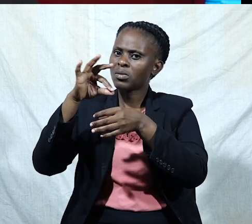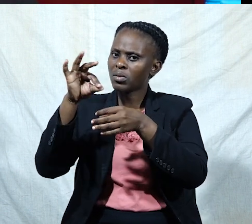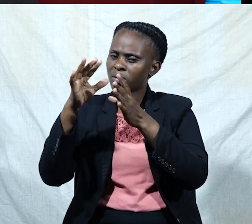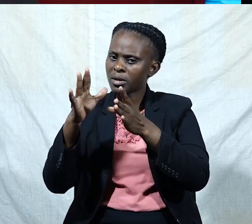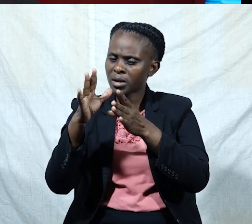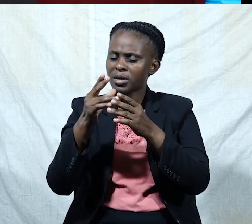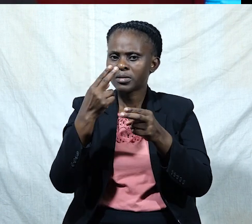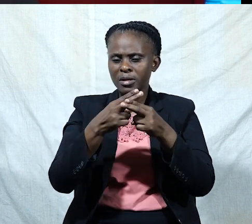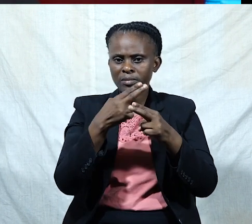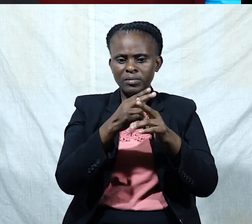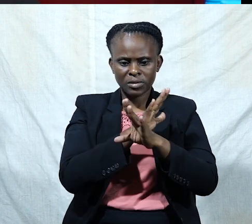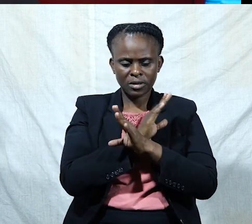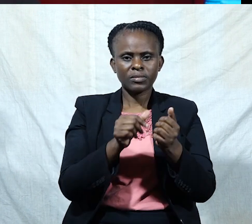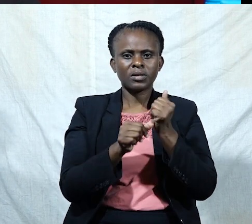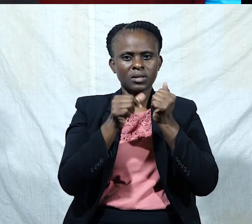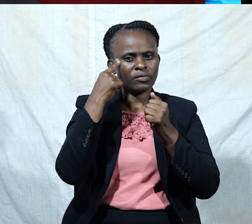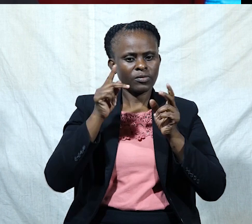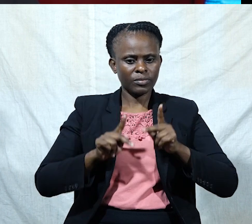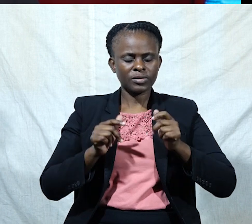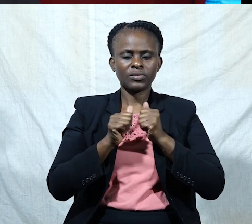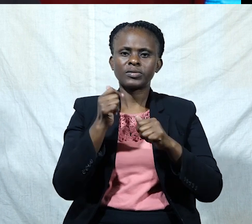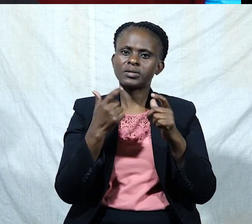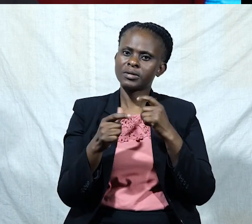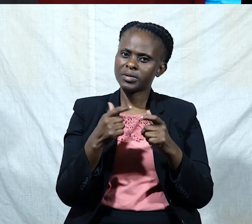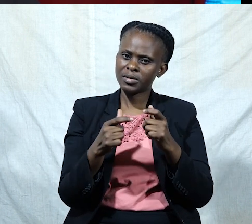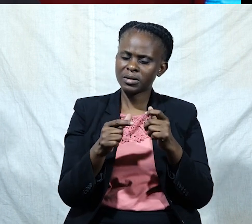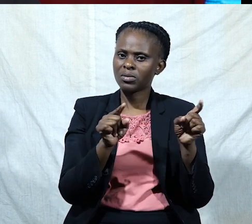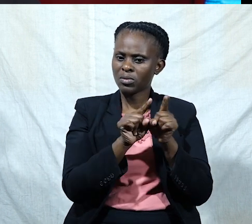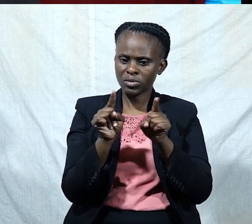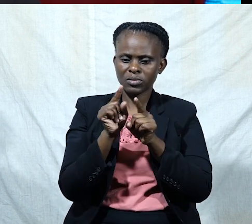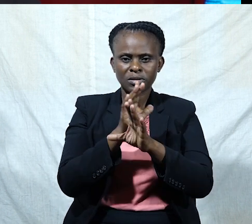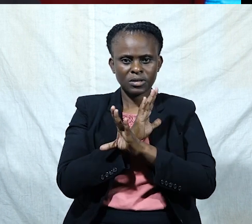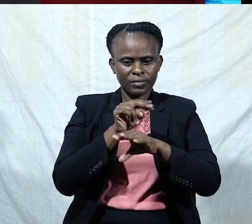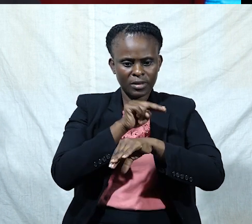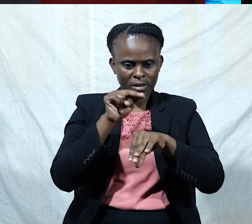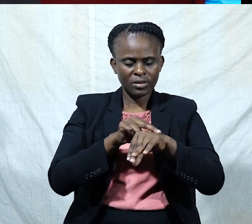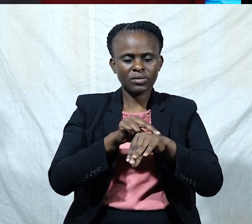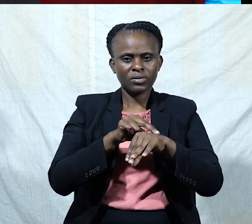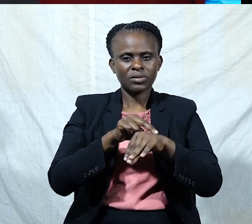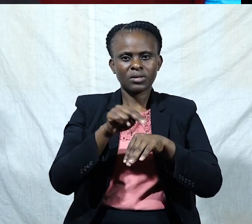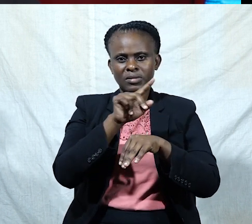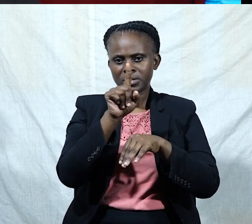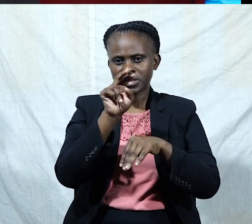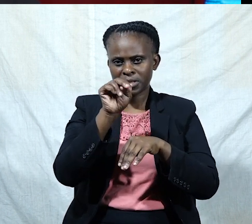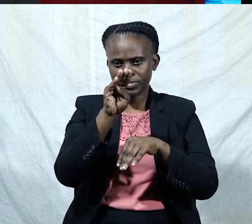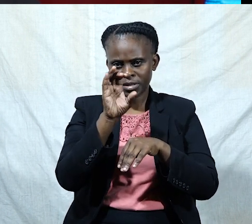the Zambia Agency for Persons with Disabilities and the Zambia National Broadcasting